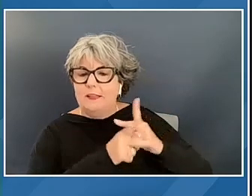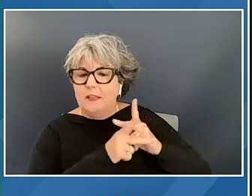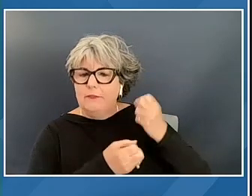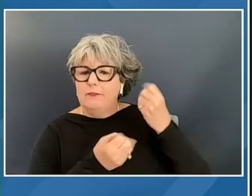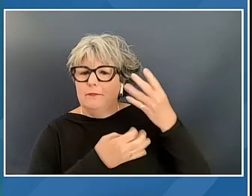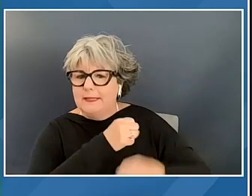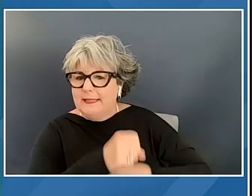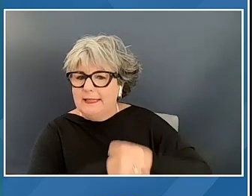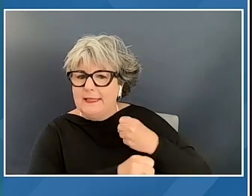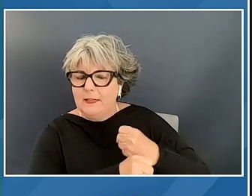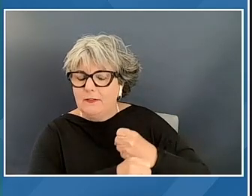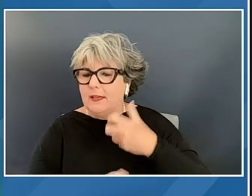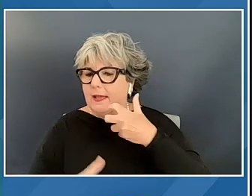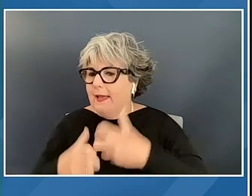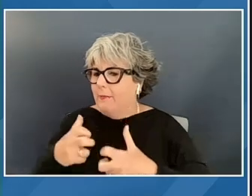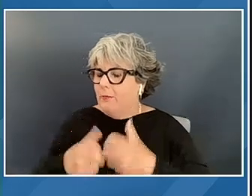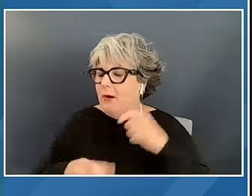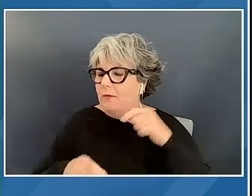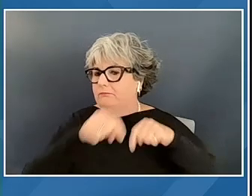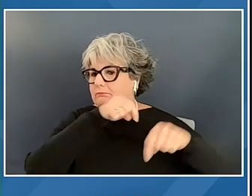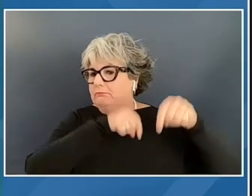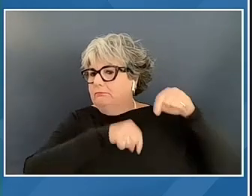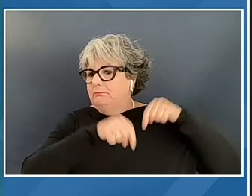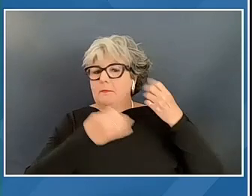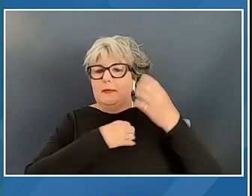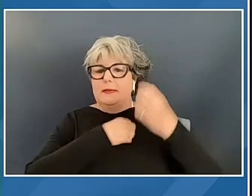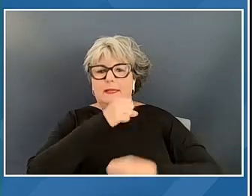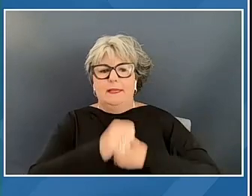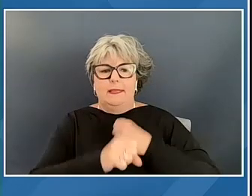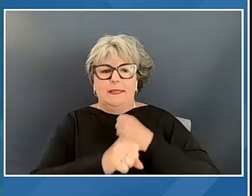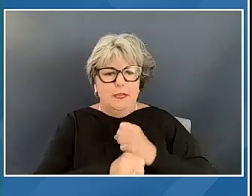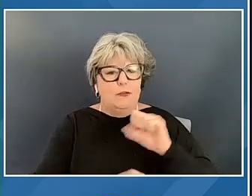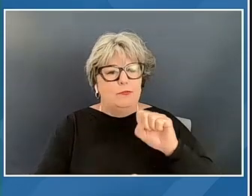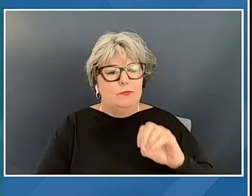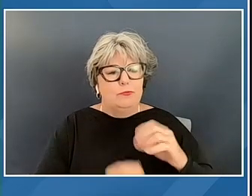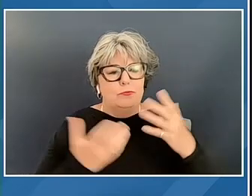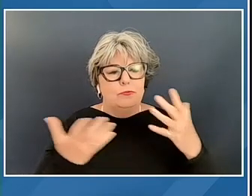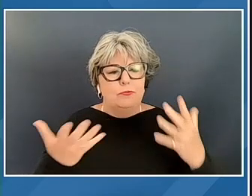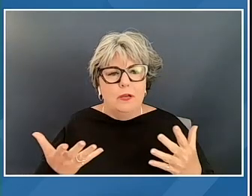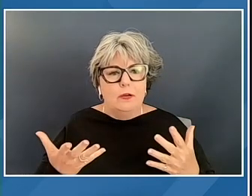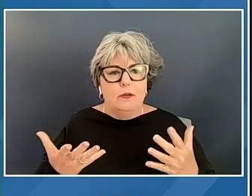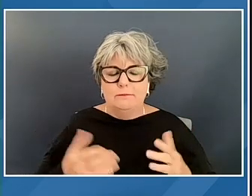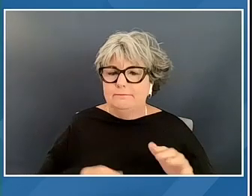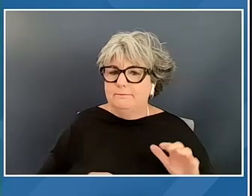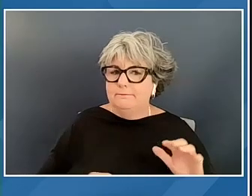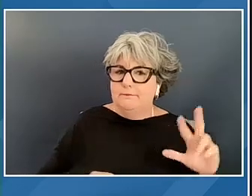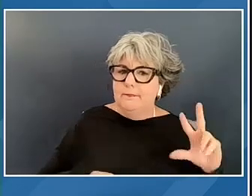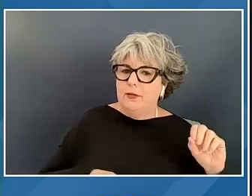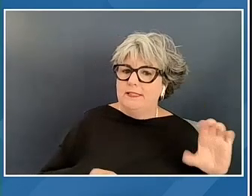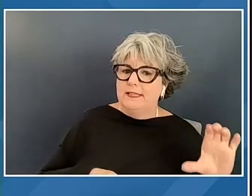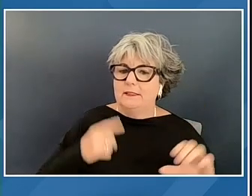going back many, many years. So think I would encourage the Department [30 seconds] Yes, to use its authority to